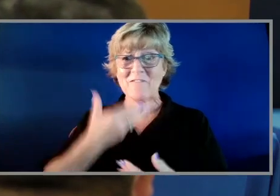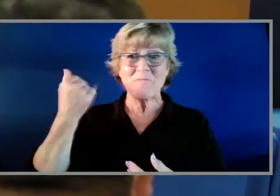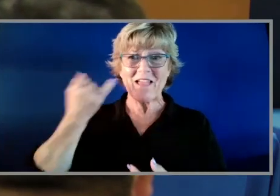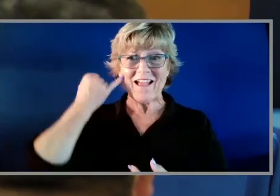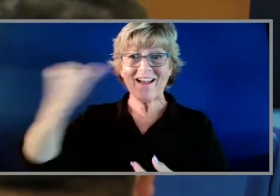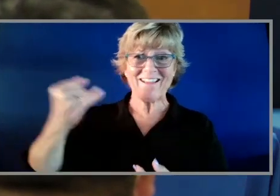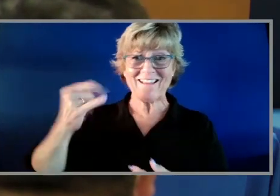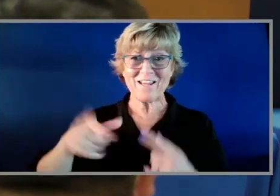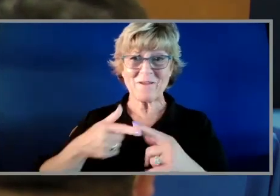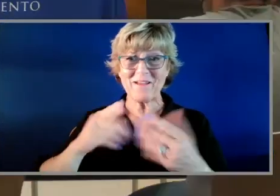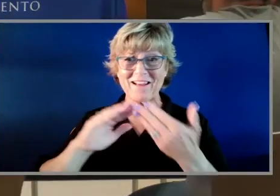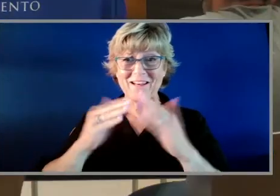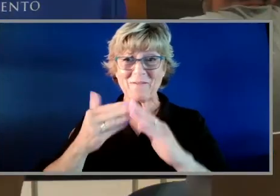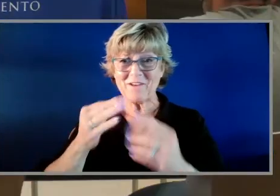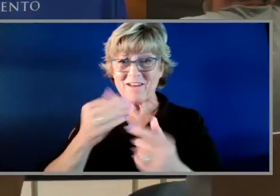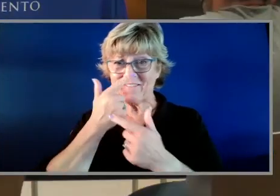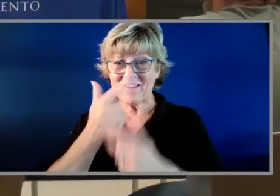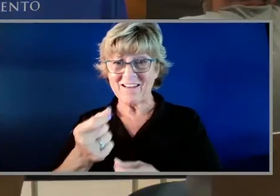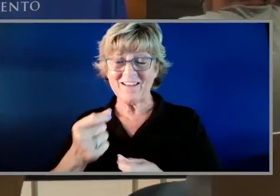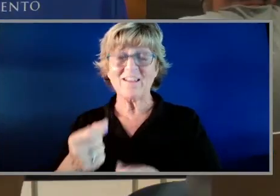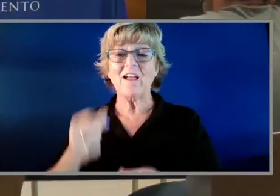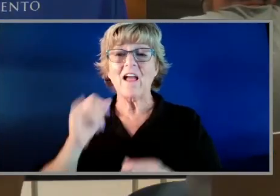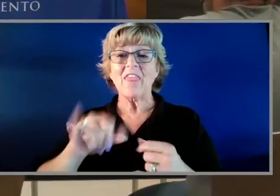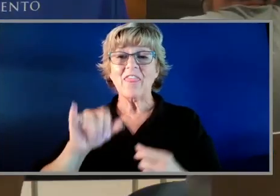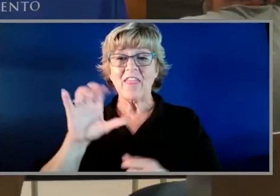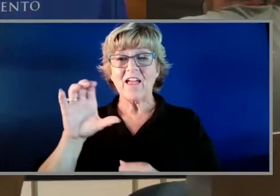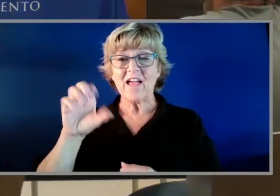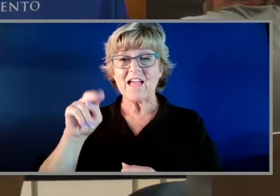Studio: You know, someone who's 12 years old, might be able to give the best idea of a community of interest or man.